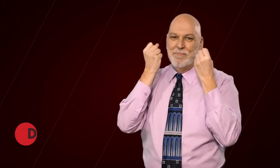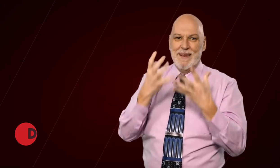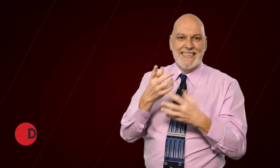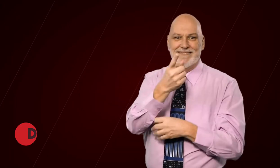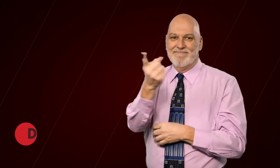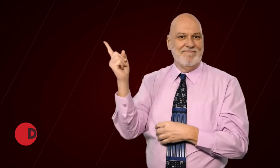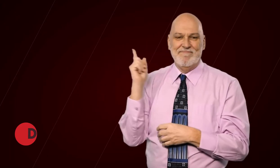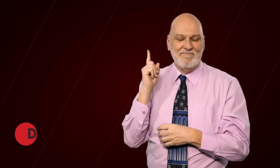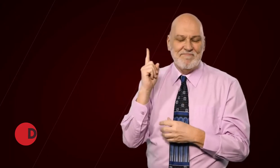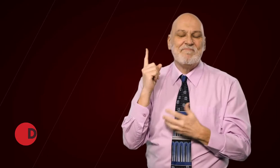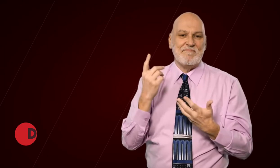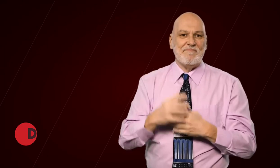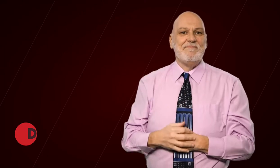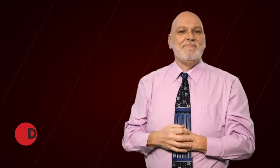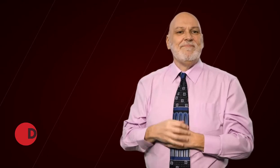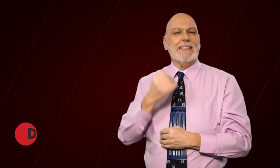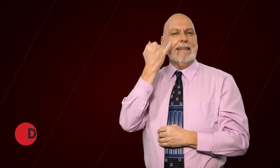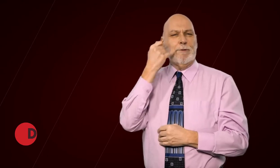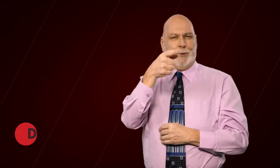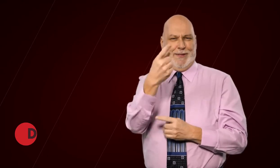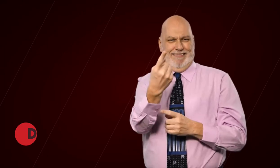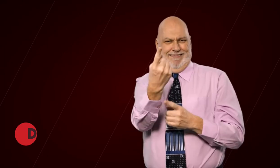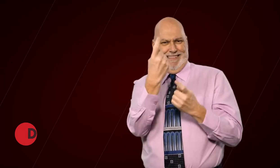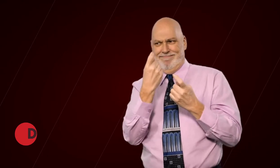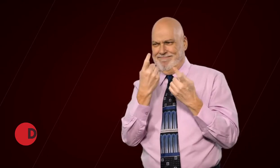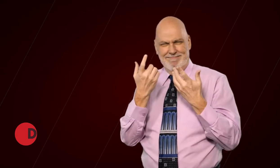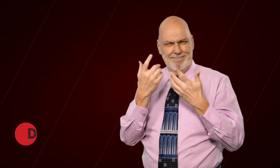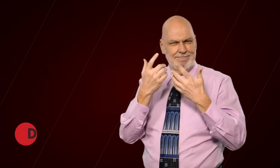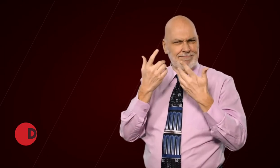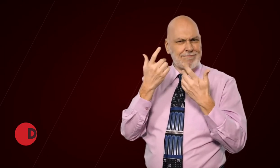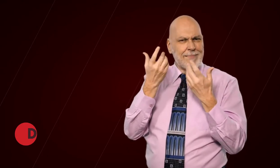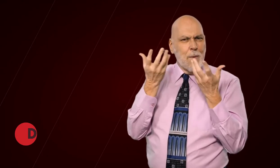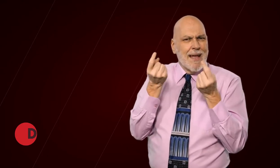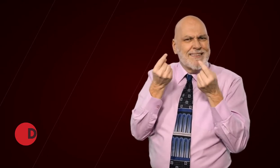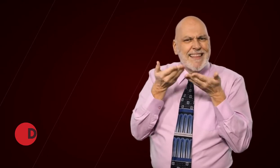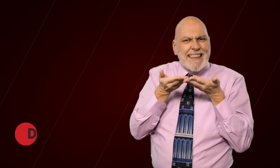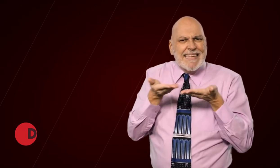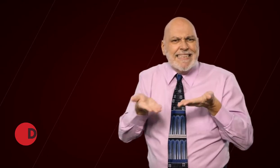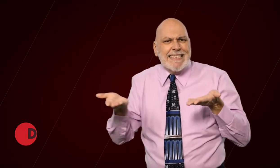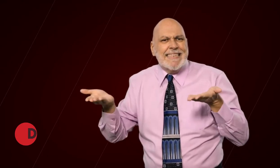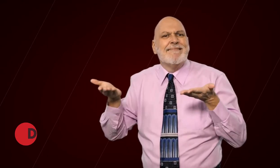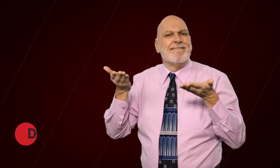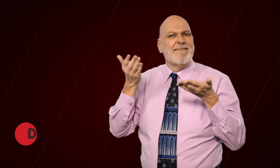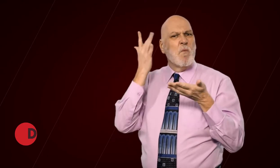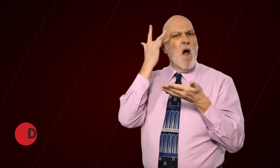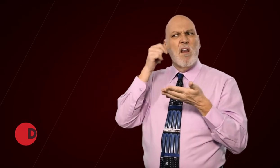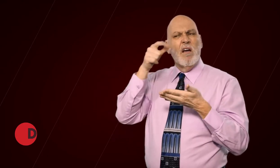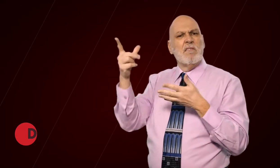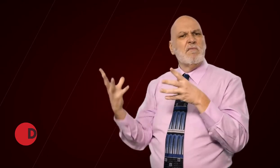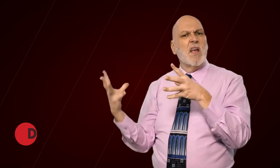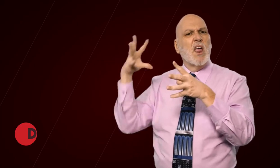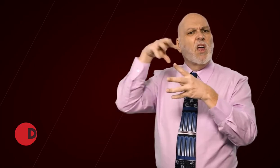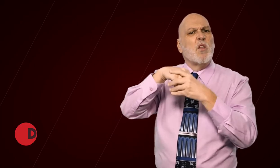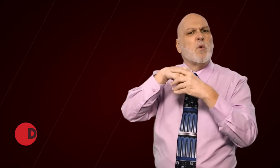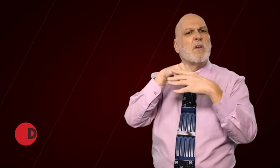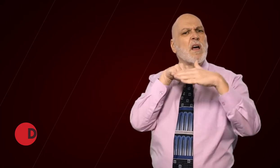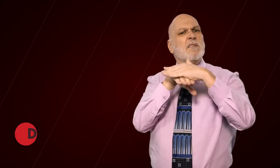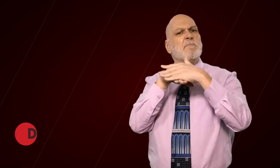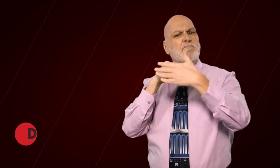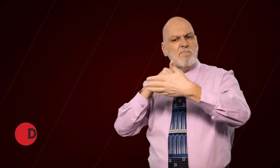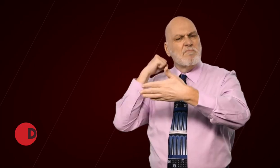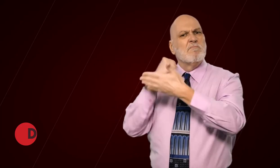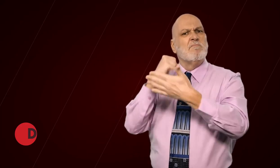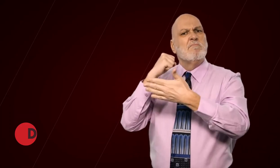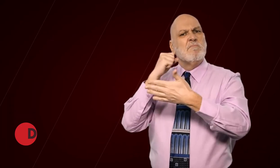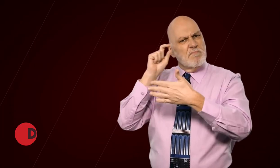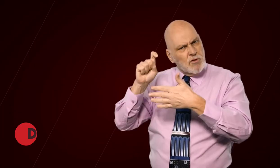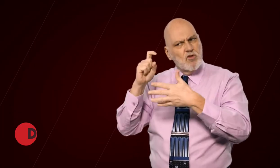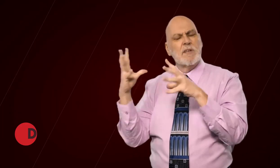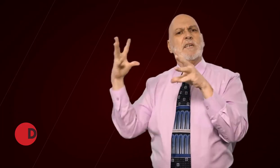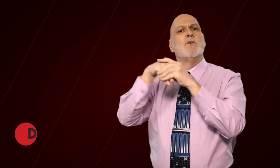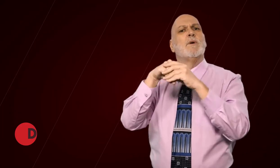If you ask the manufacturer why they don’t include accessibility,